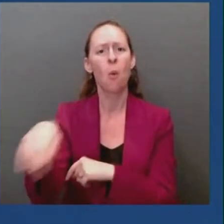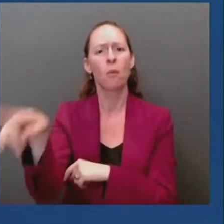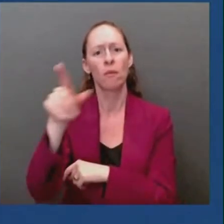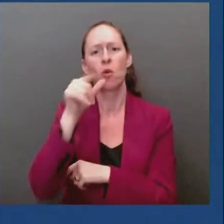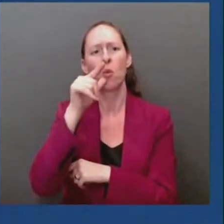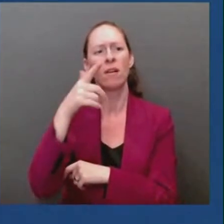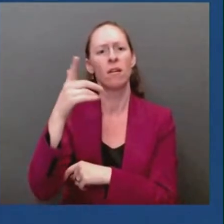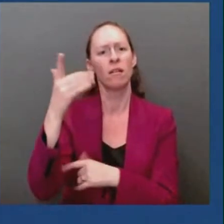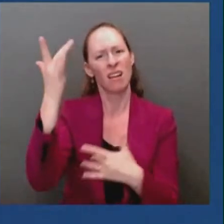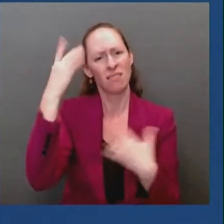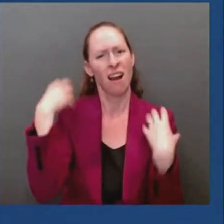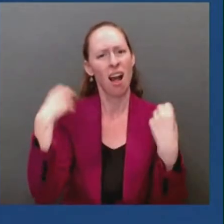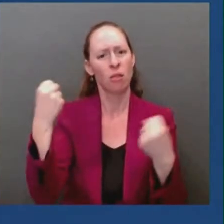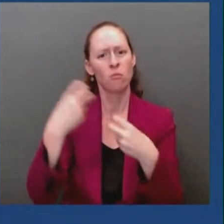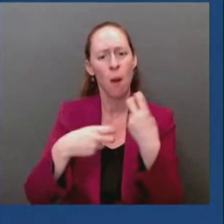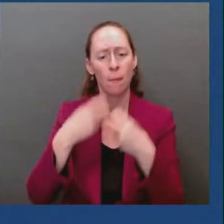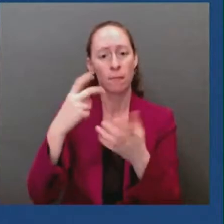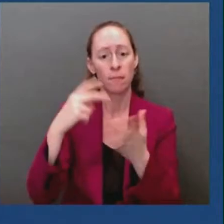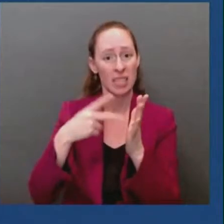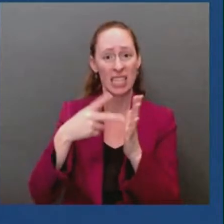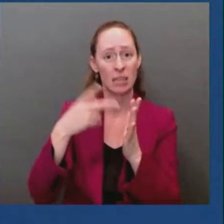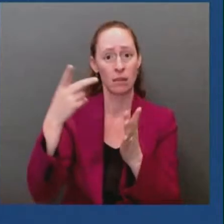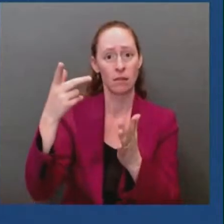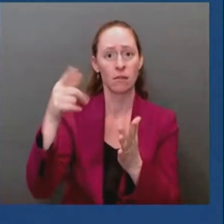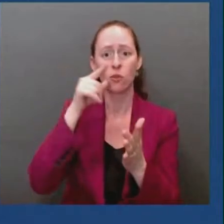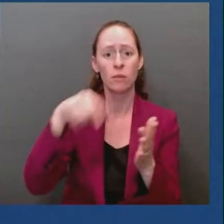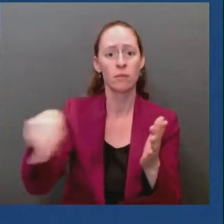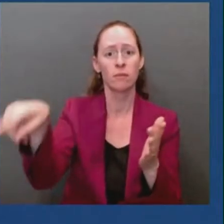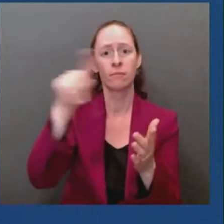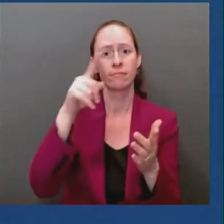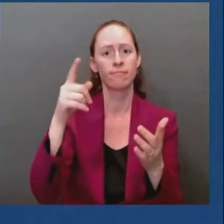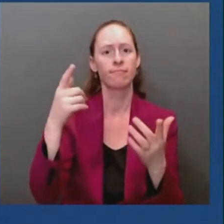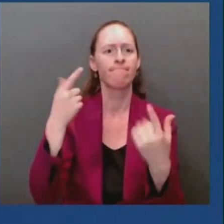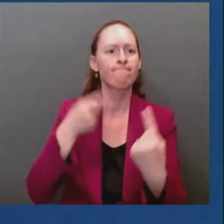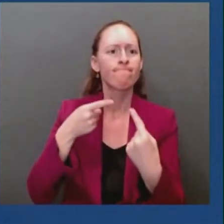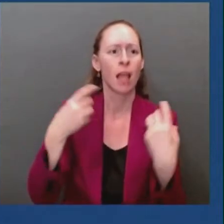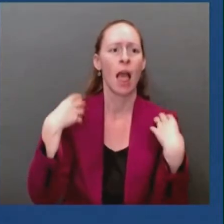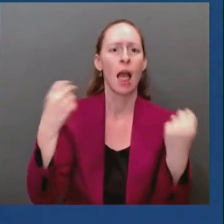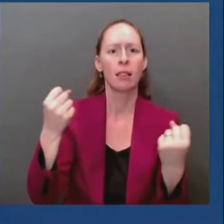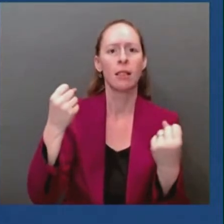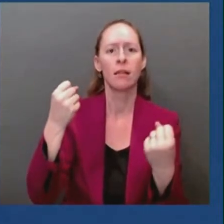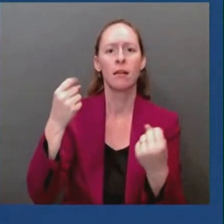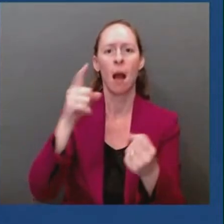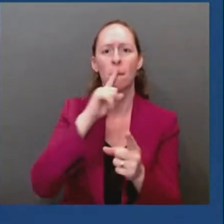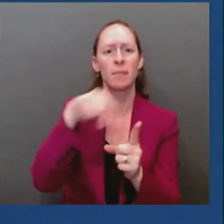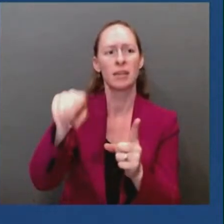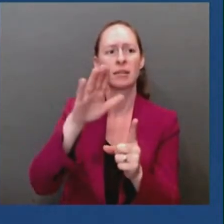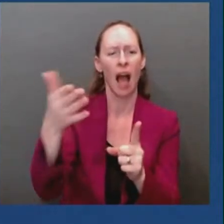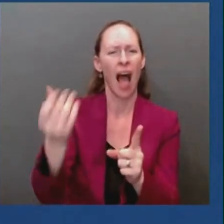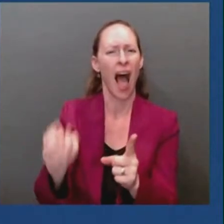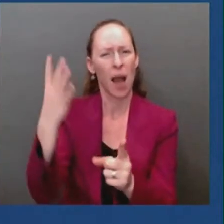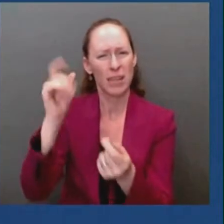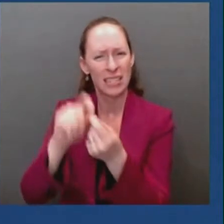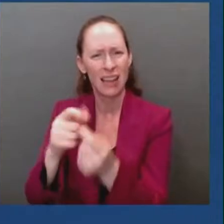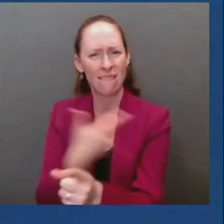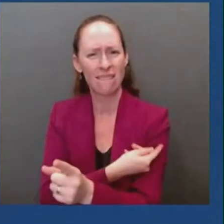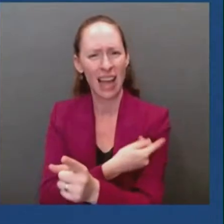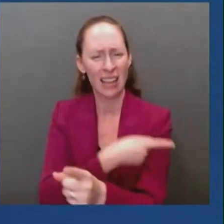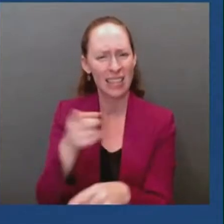PRODUCTION OF UNNECESSARY DEATHS AND SERIOUS ILLNESSES AND WATCHES THE GENEROUS GENERAL OUTLOOK THAT YOU'RE LOOKING AT NOW THAT WE HAVE THE